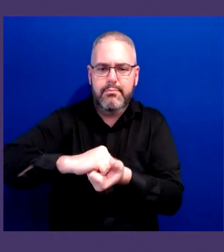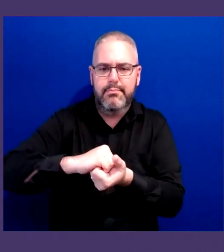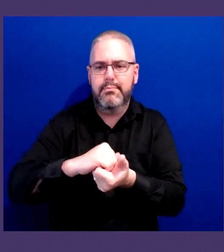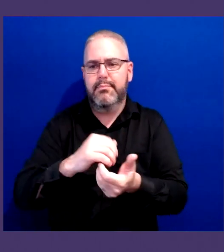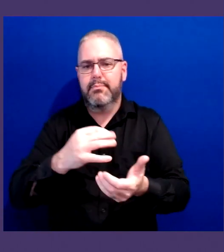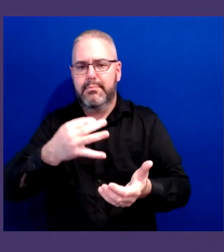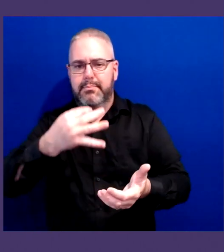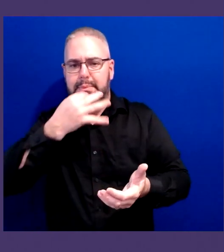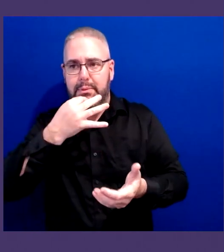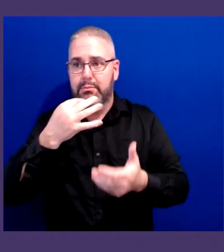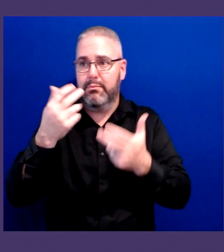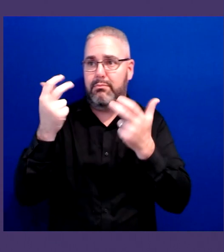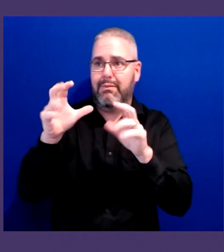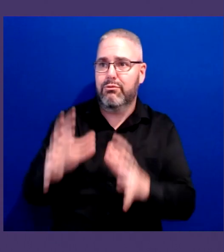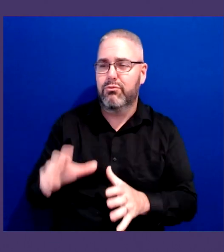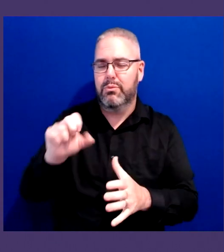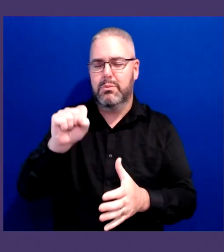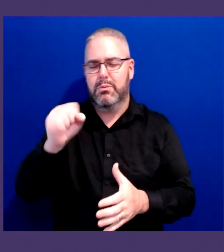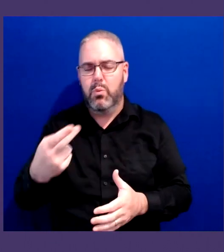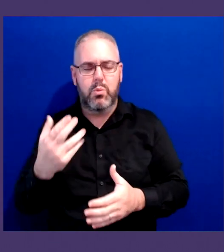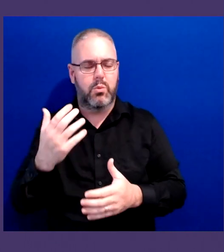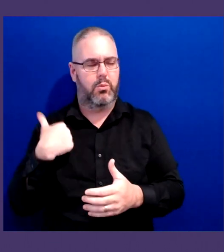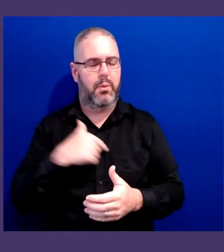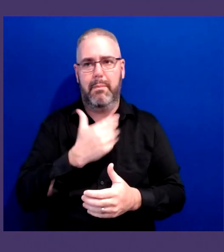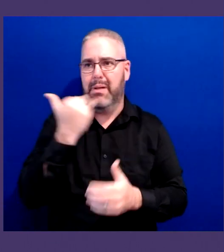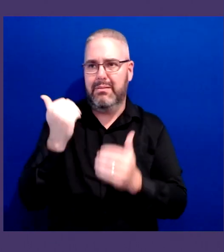bringing best practices and knowledge together